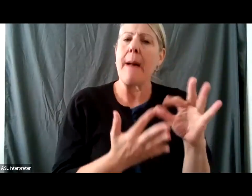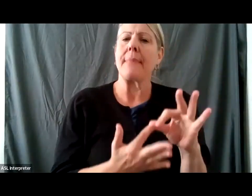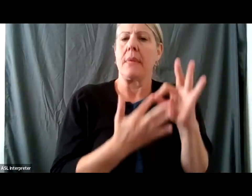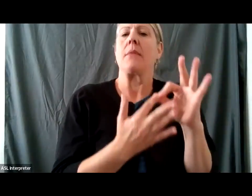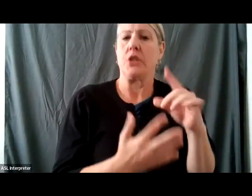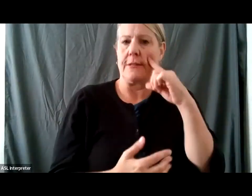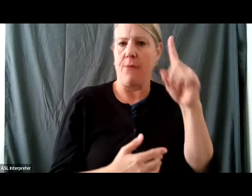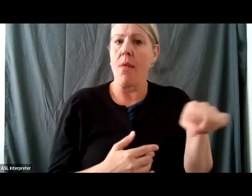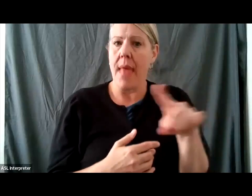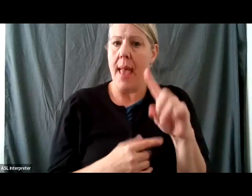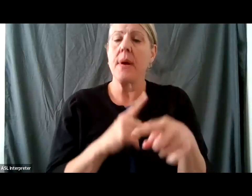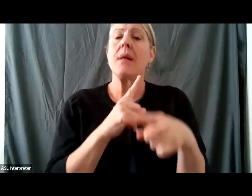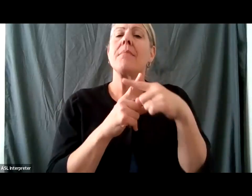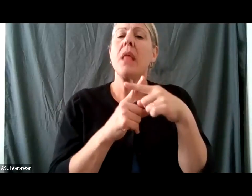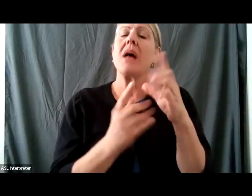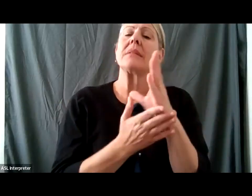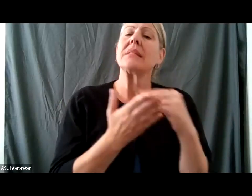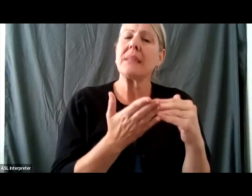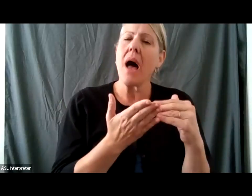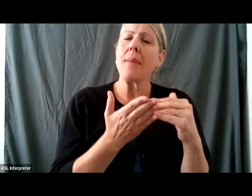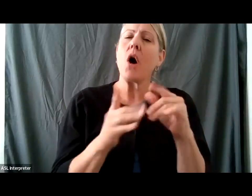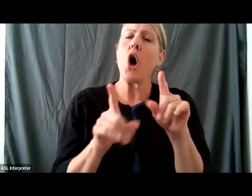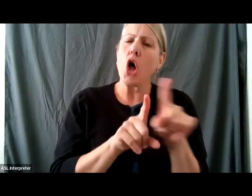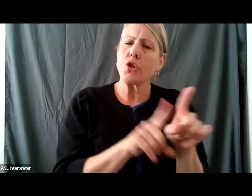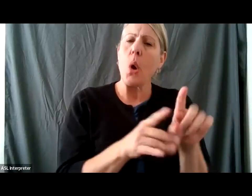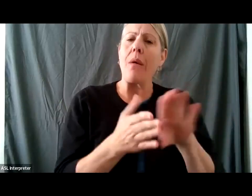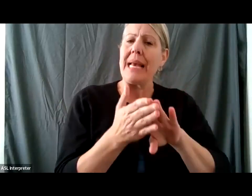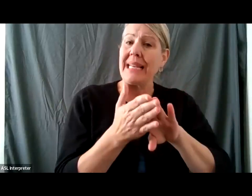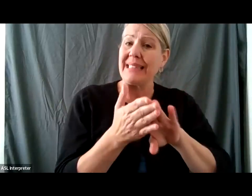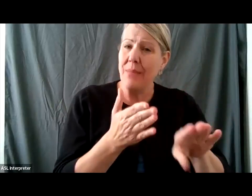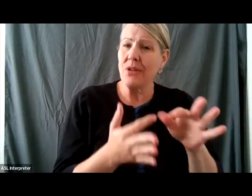And similar exceptions for elementary and secondary schools.